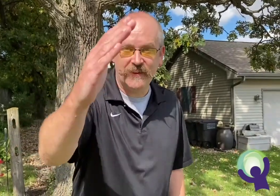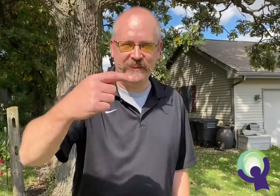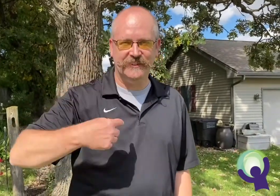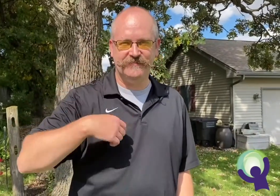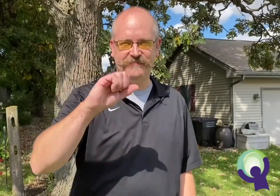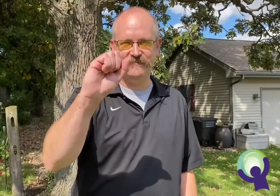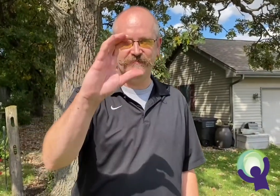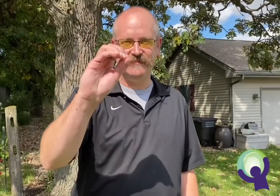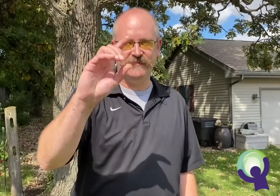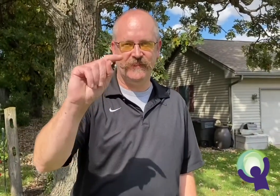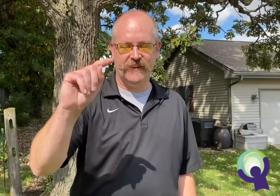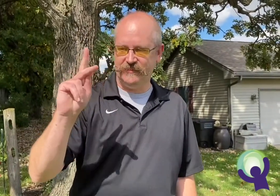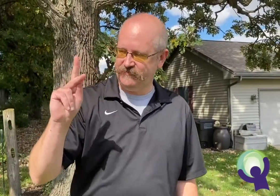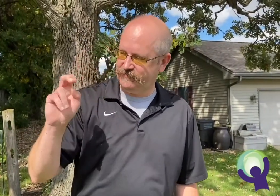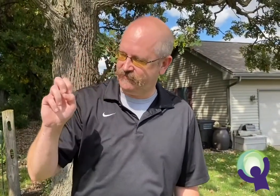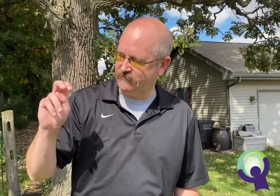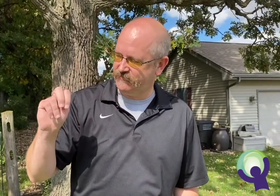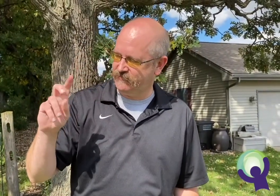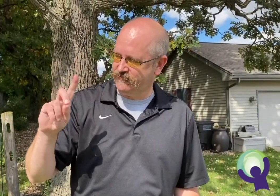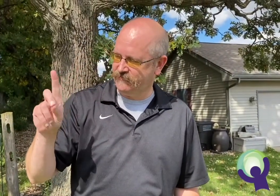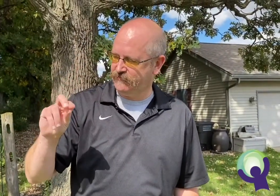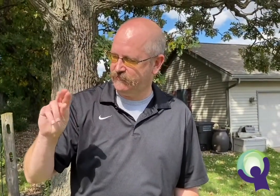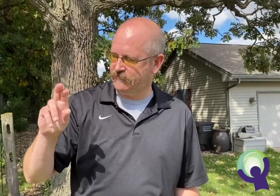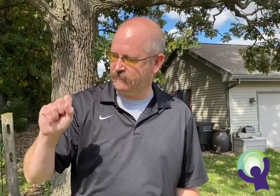Hello! My name is Scott Kendziorski.